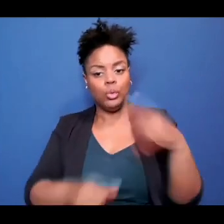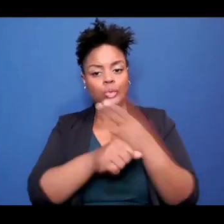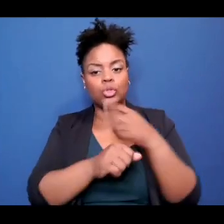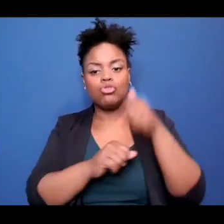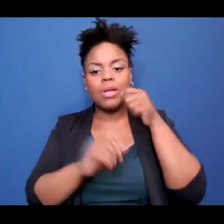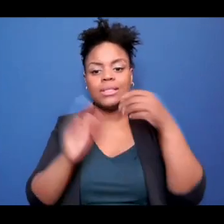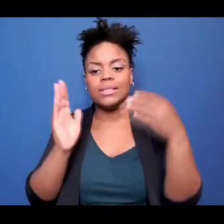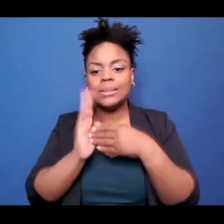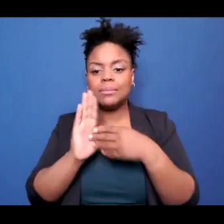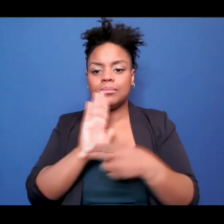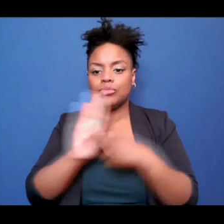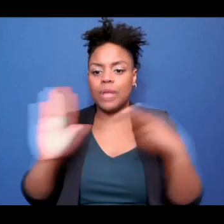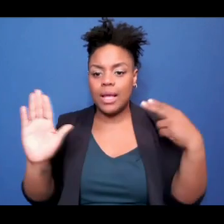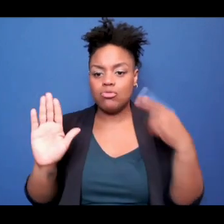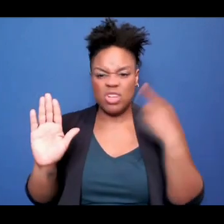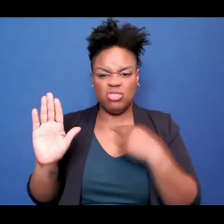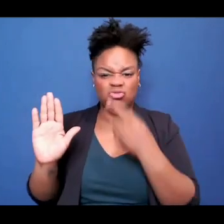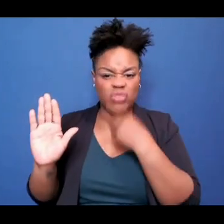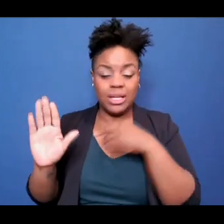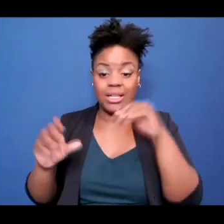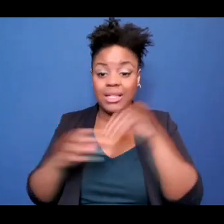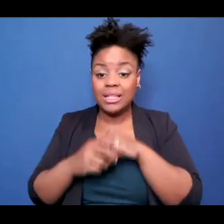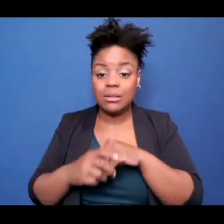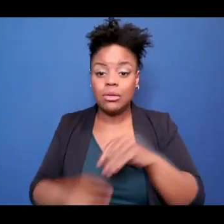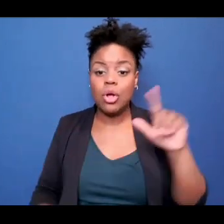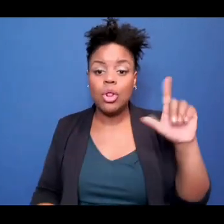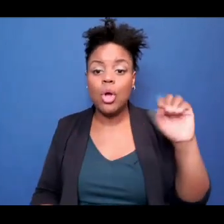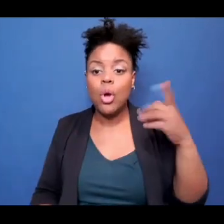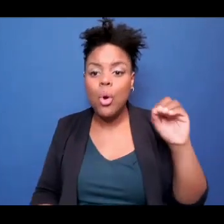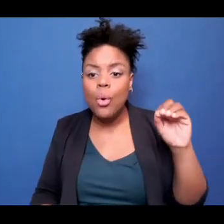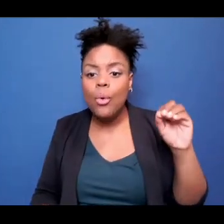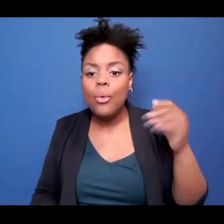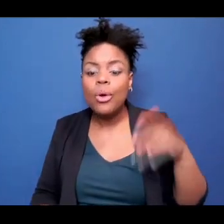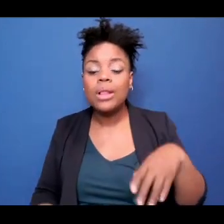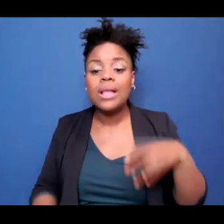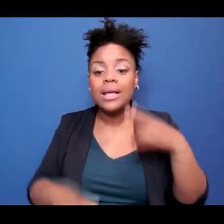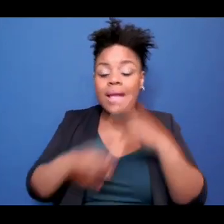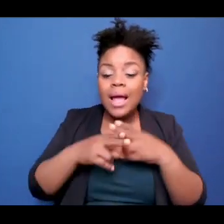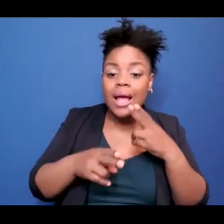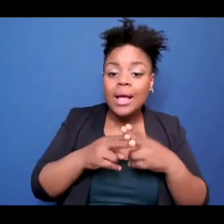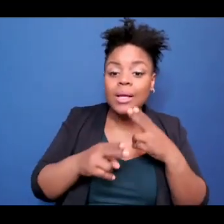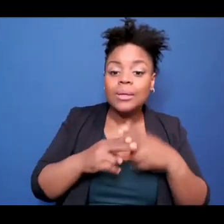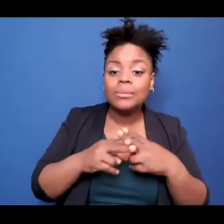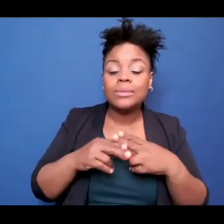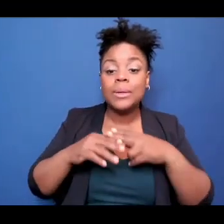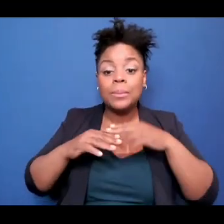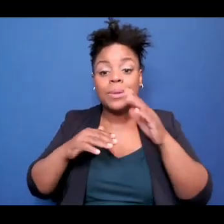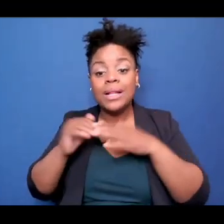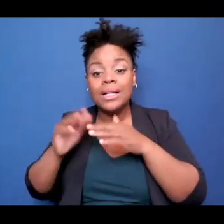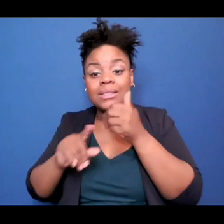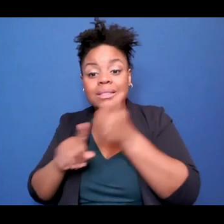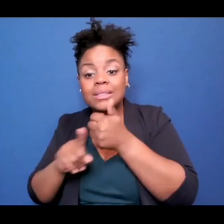RESTAURANTS THAT USE EXPLICITLY RACIST BRANDING, WHETHER IN LOGO S, THE NAME, IMAGES,